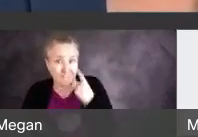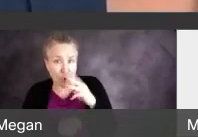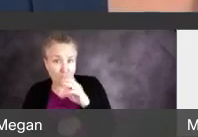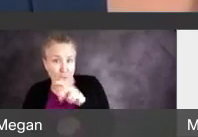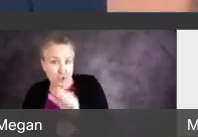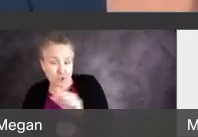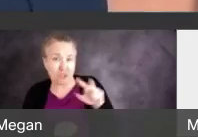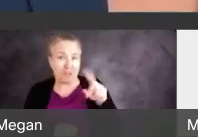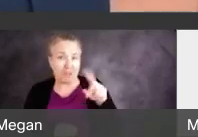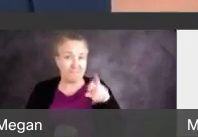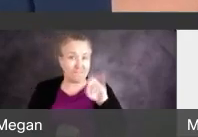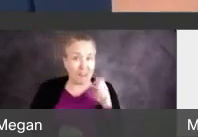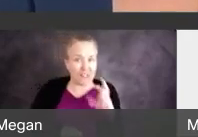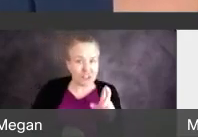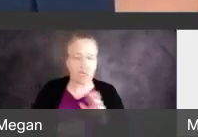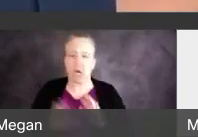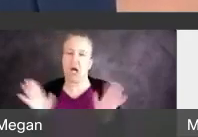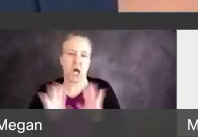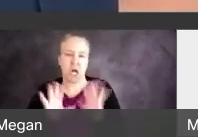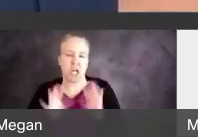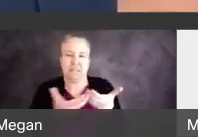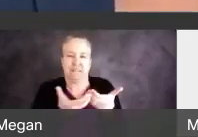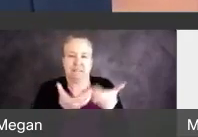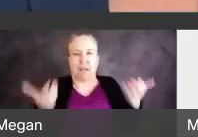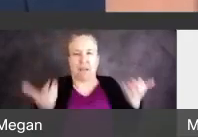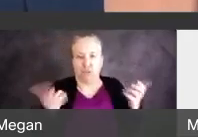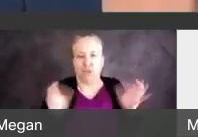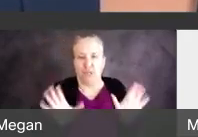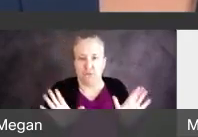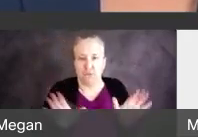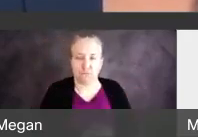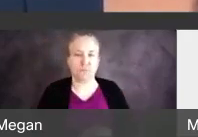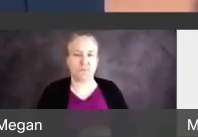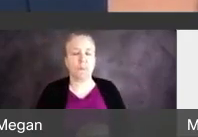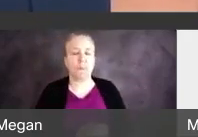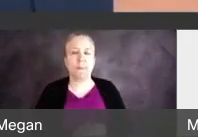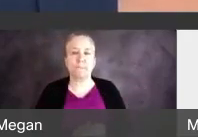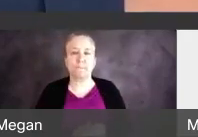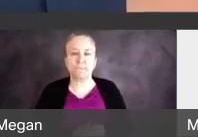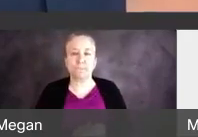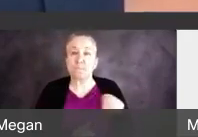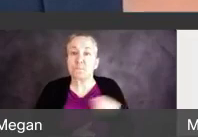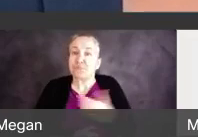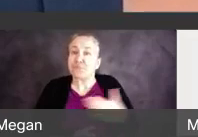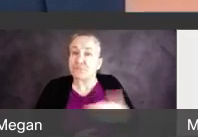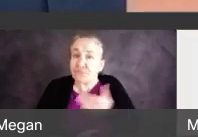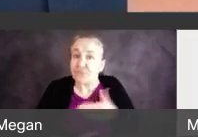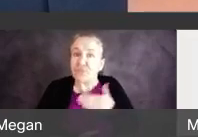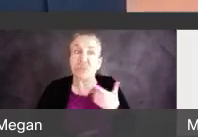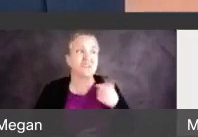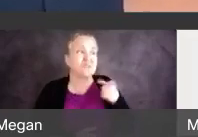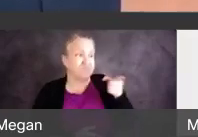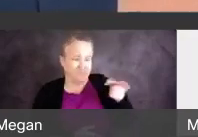the Montgomery County Office of Public Health. We are very happy that this operation will begin soon